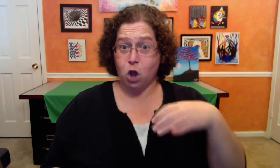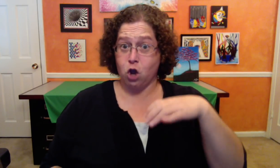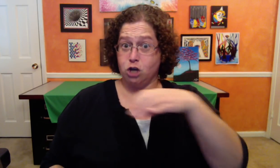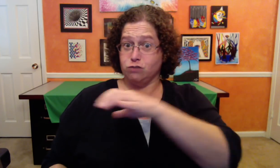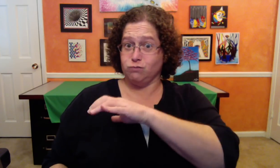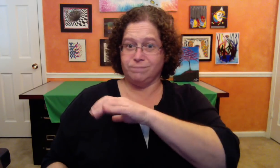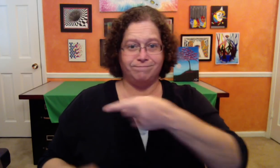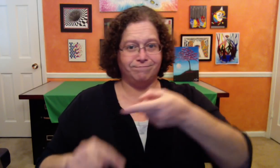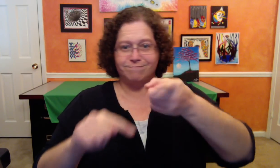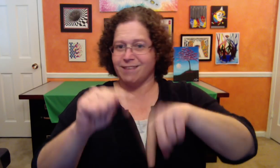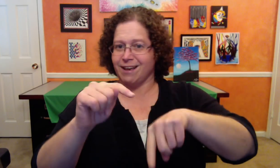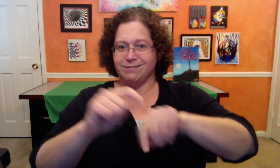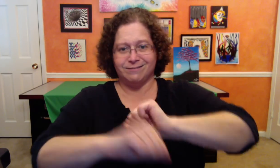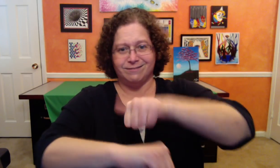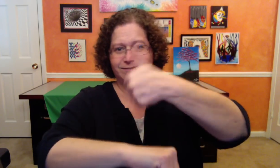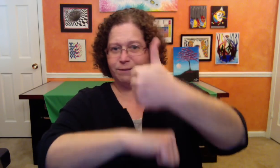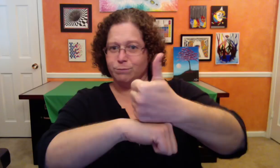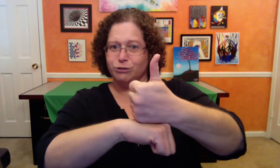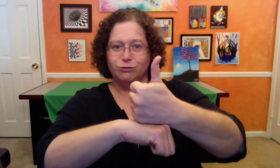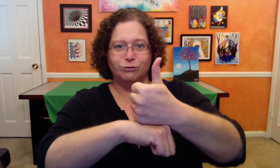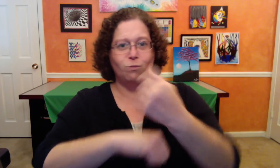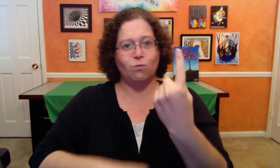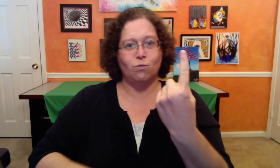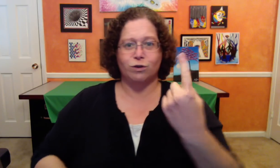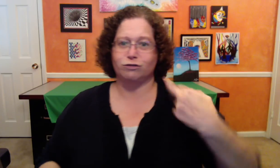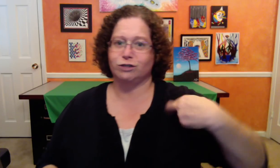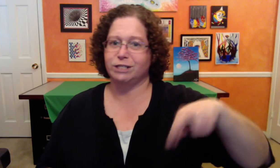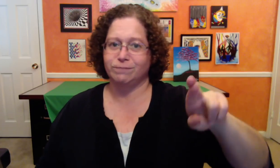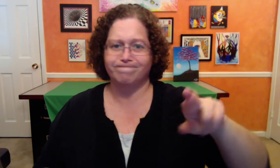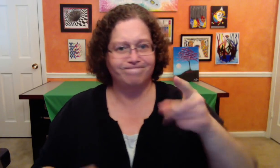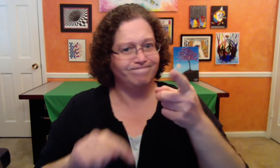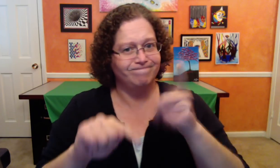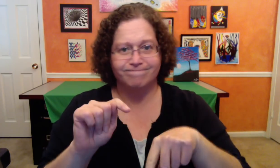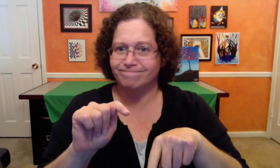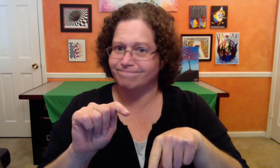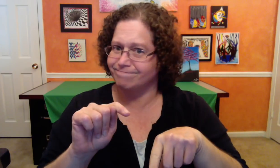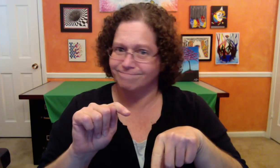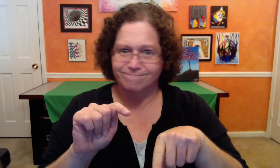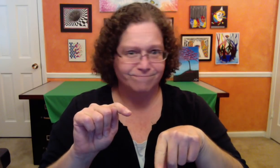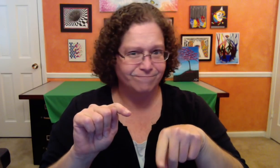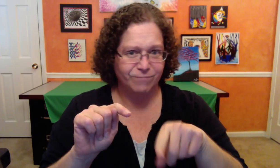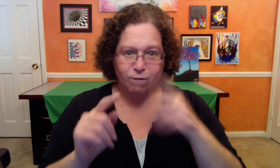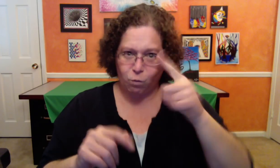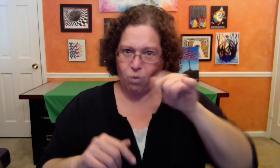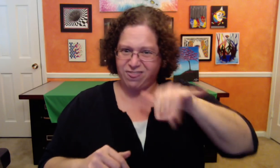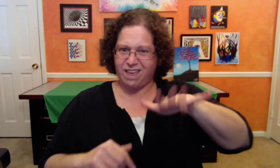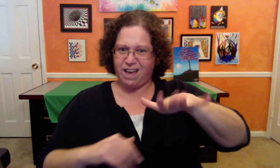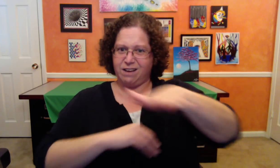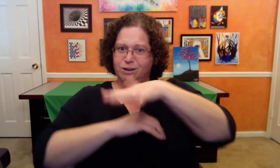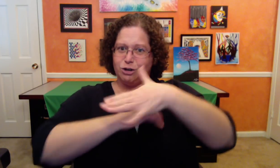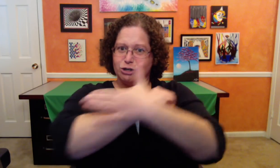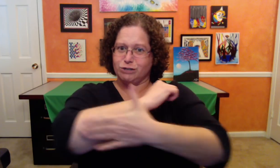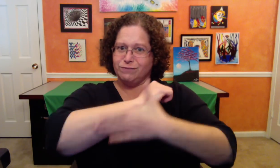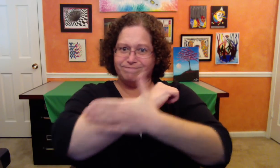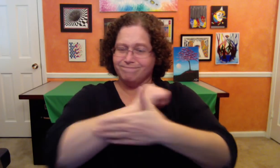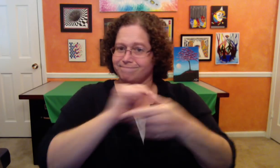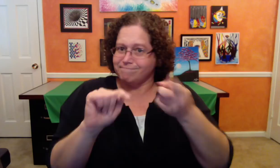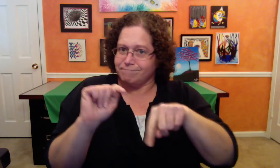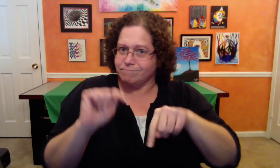"Congress shall make no law respecting an establishment of religion"